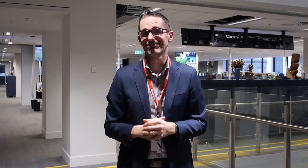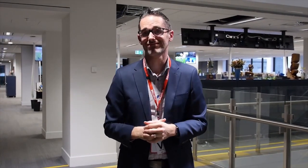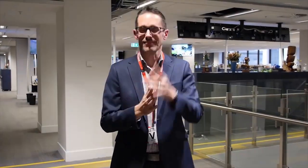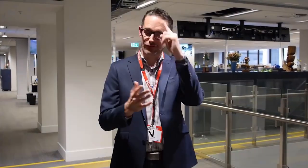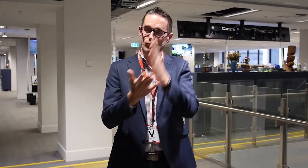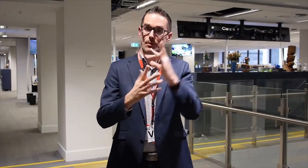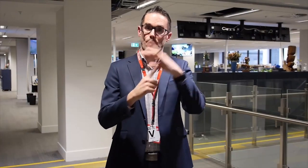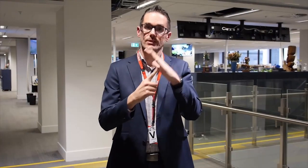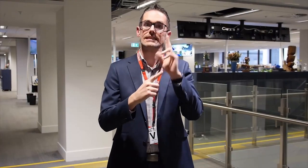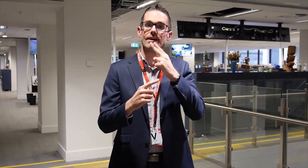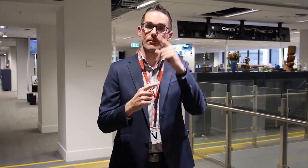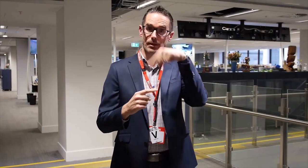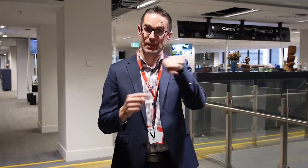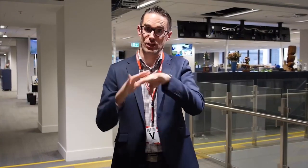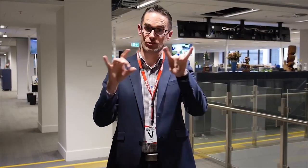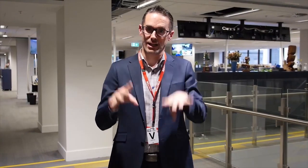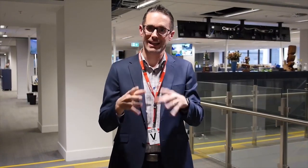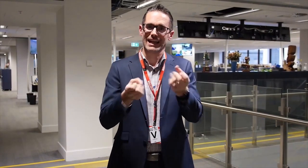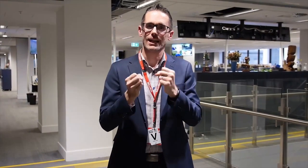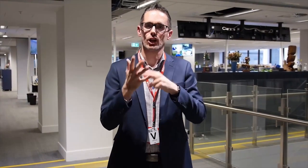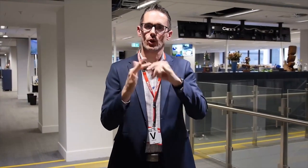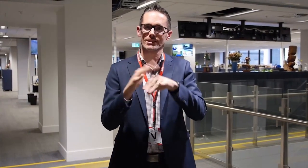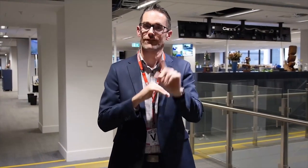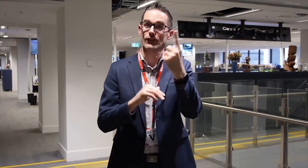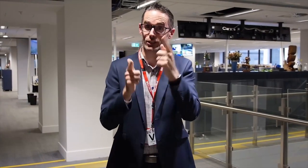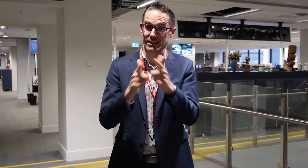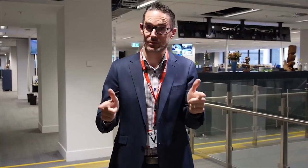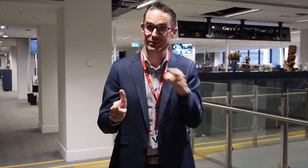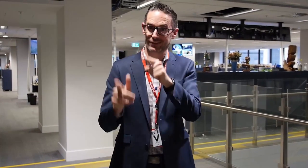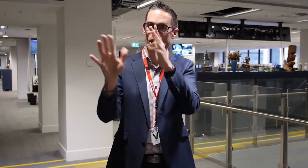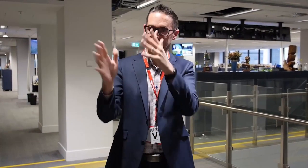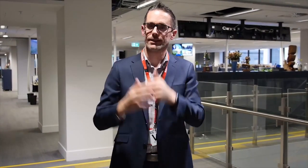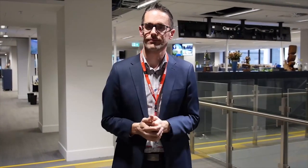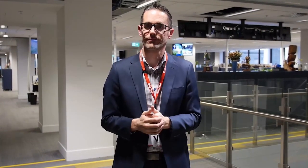I think it's important that the Australian Deaf community have access to the news in their first language.